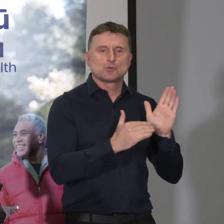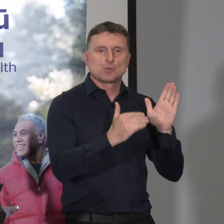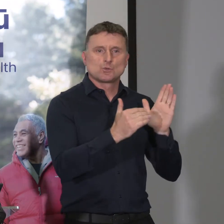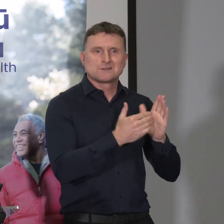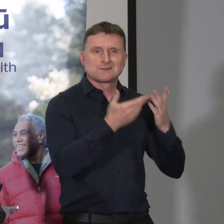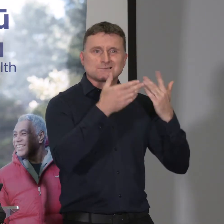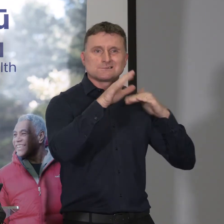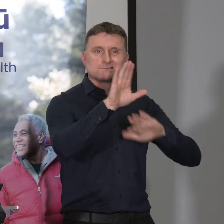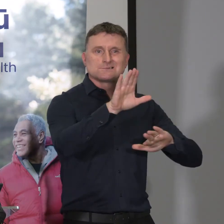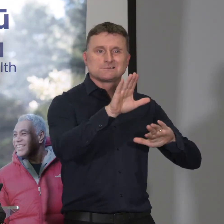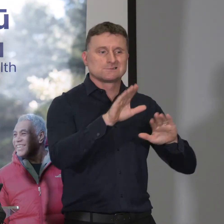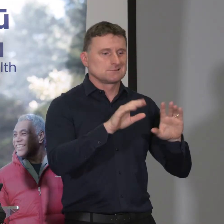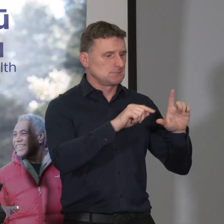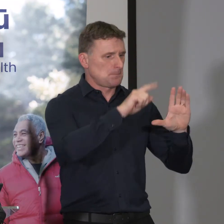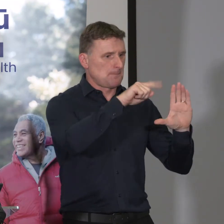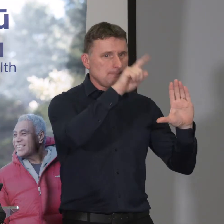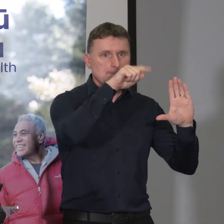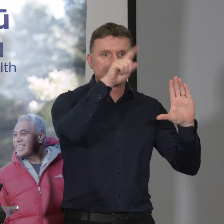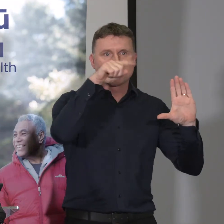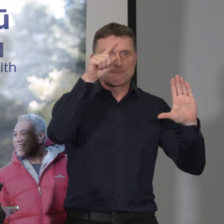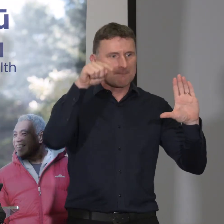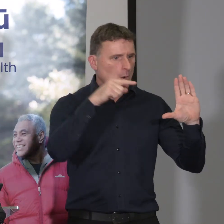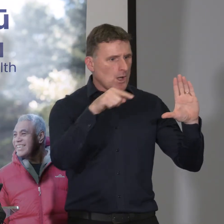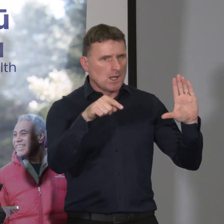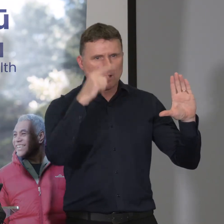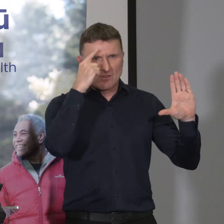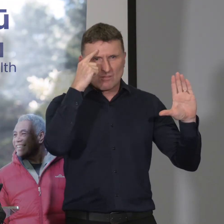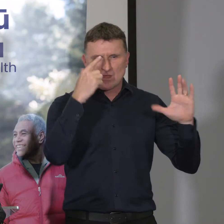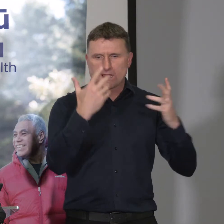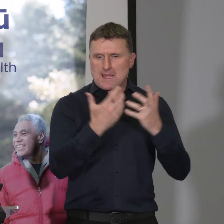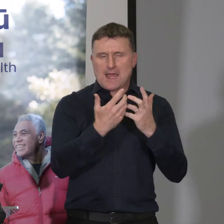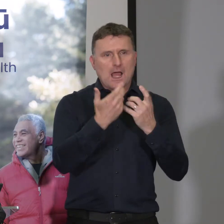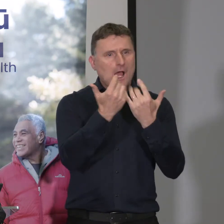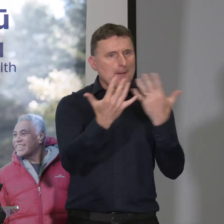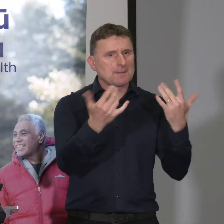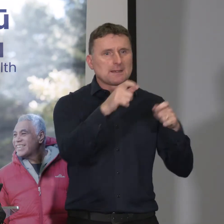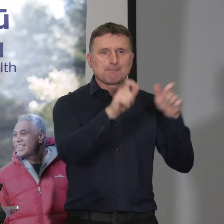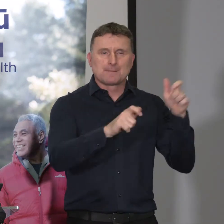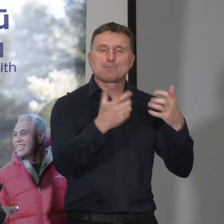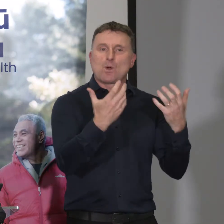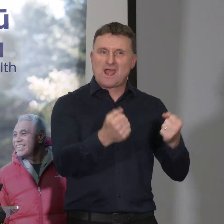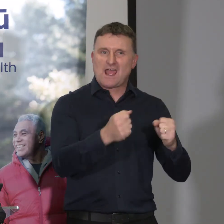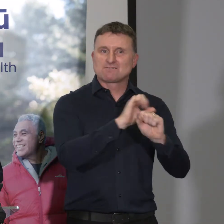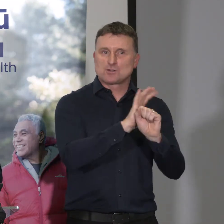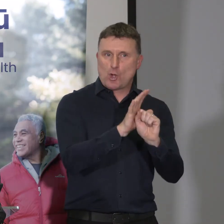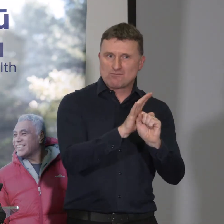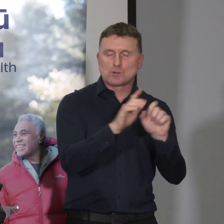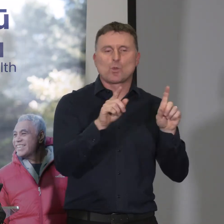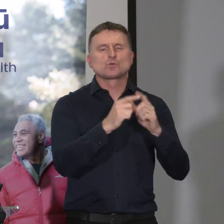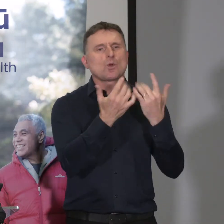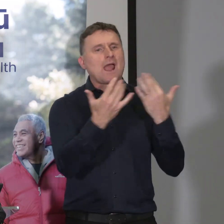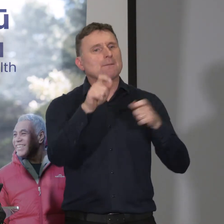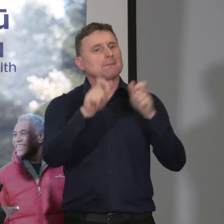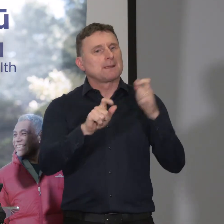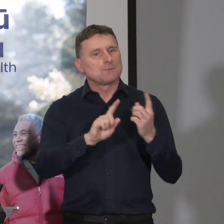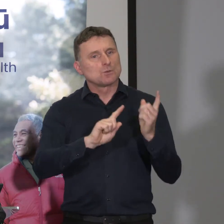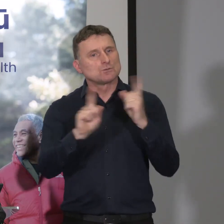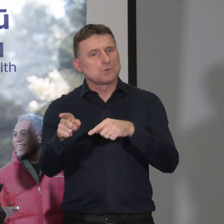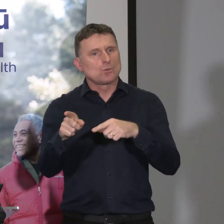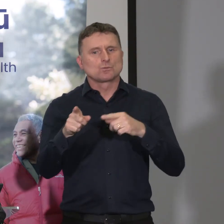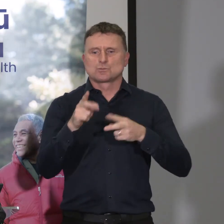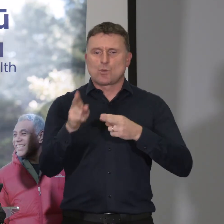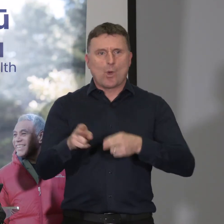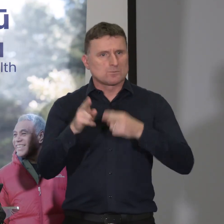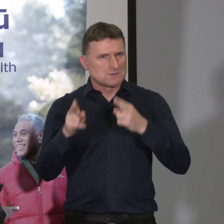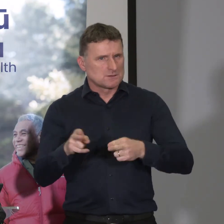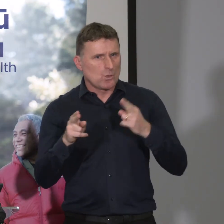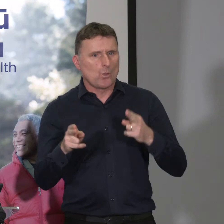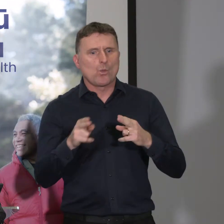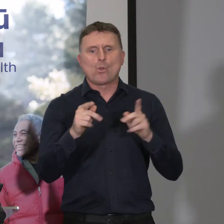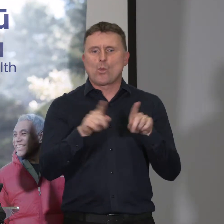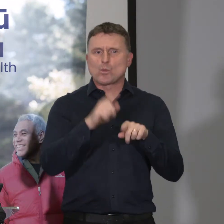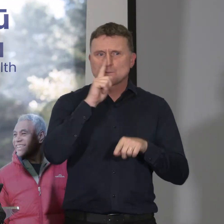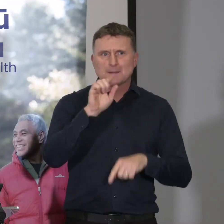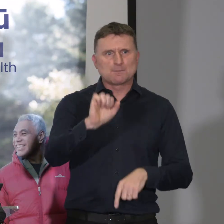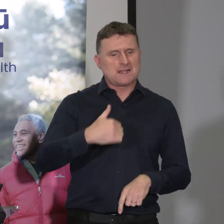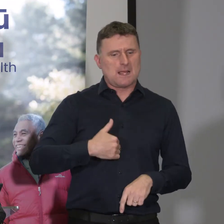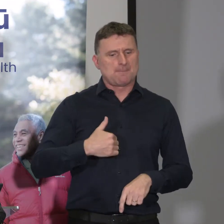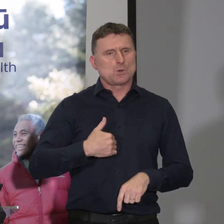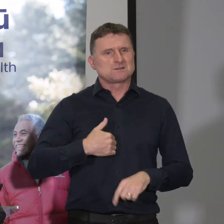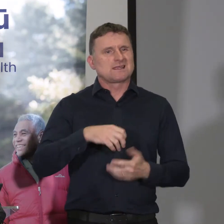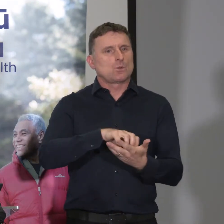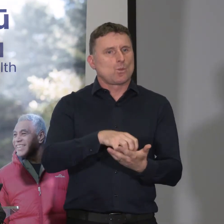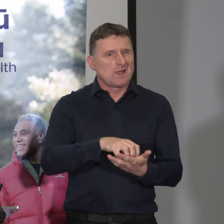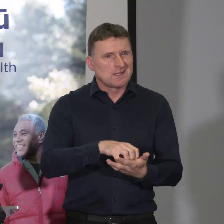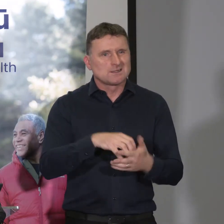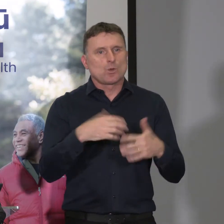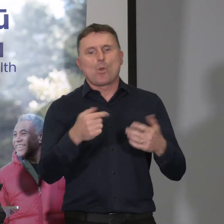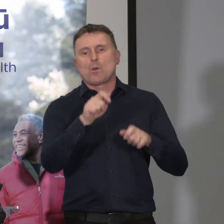Aotearoa has provided some